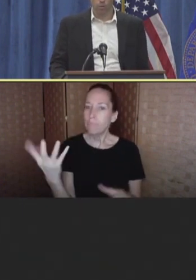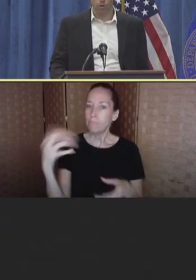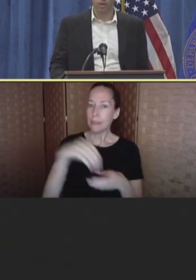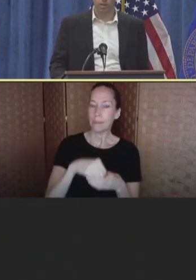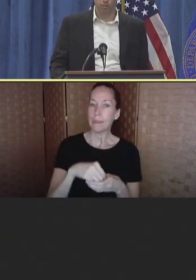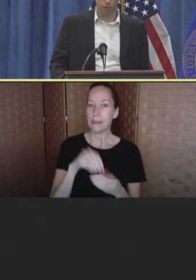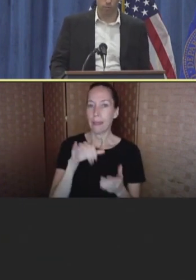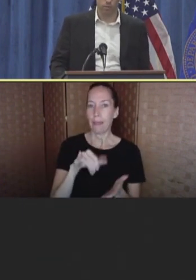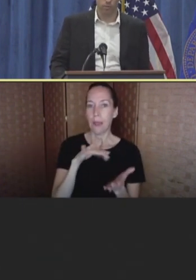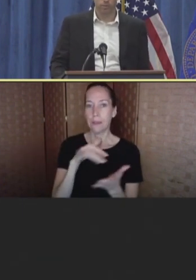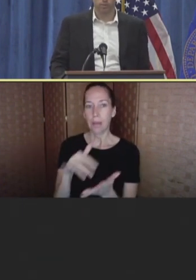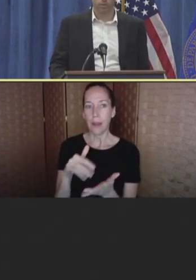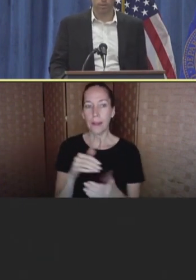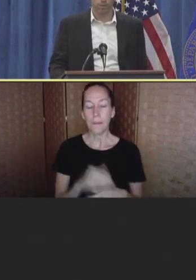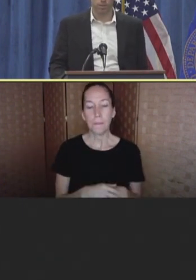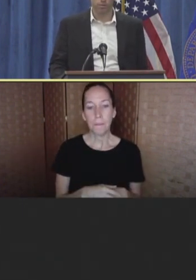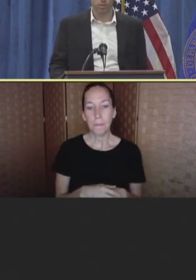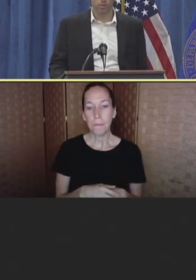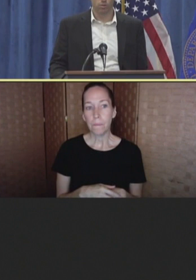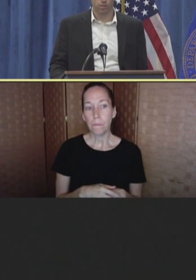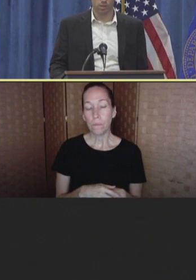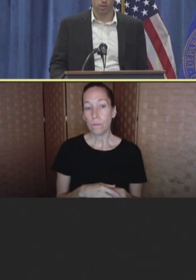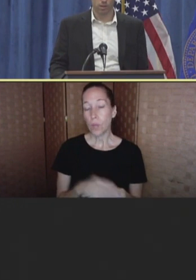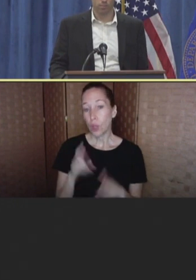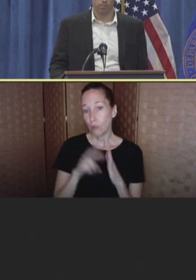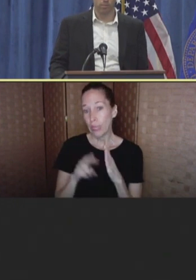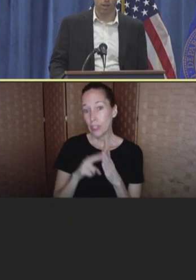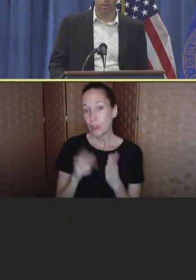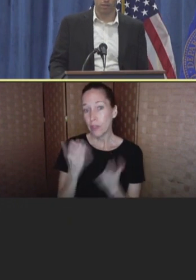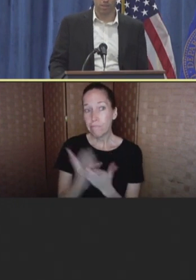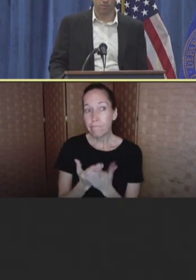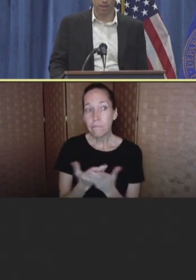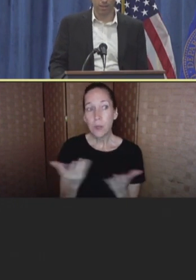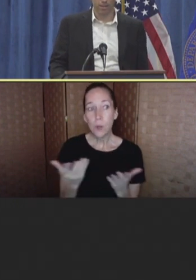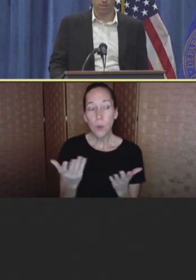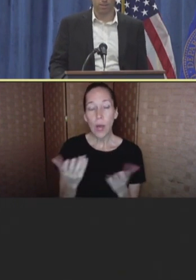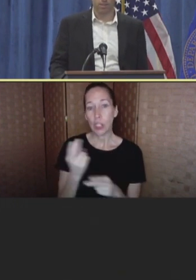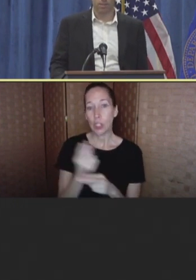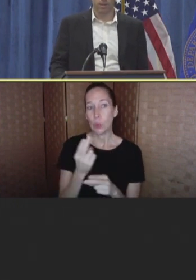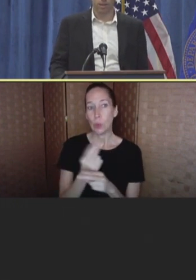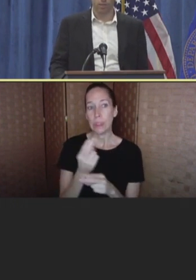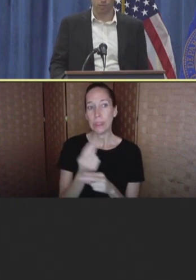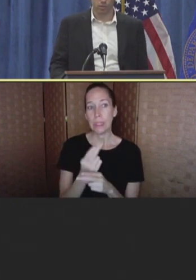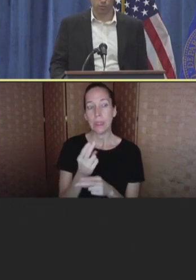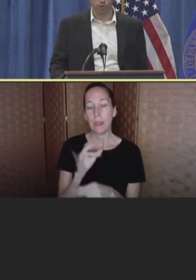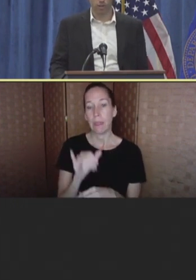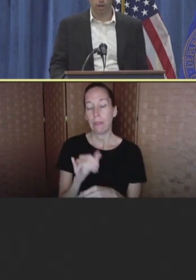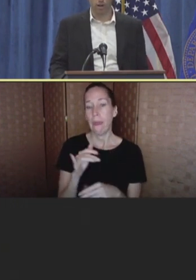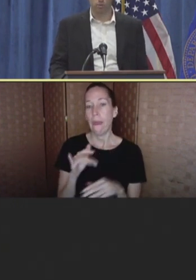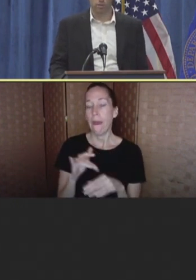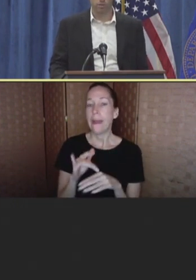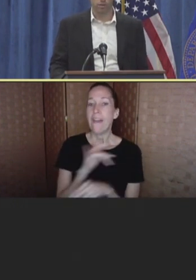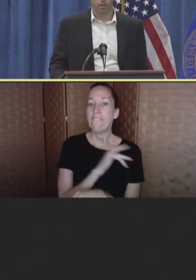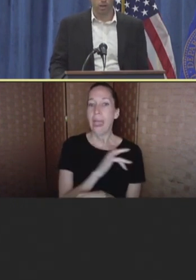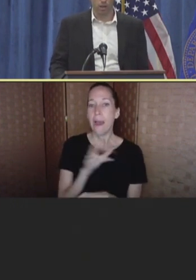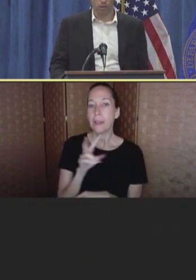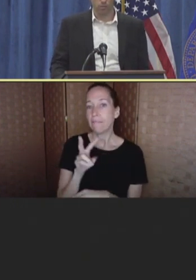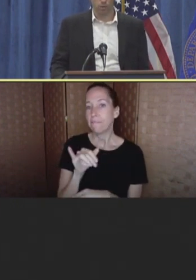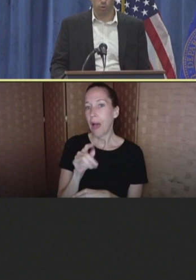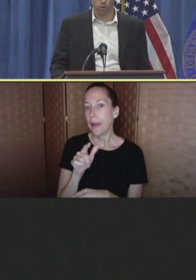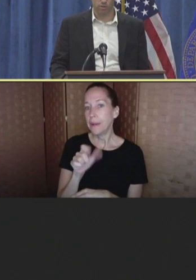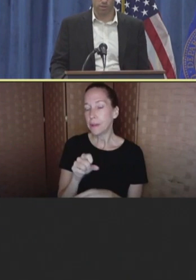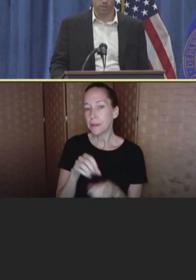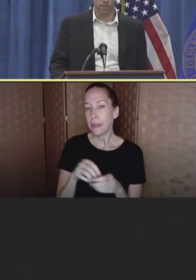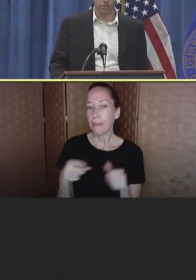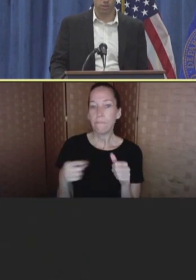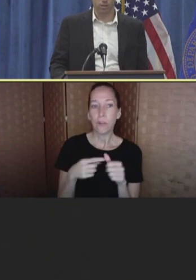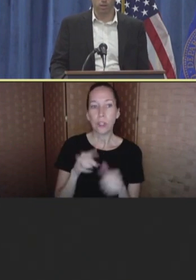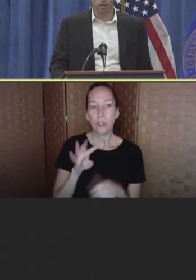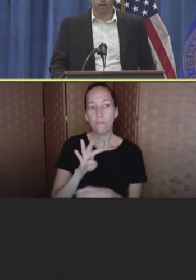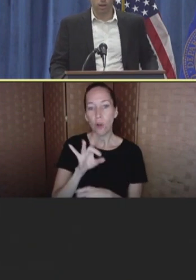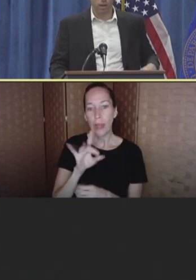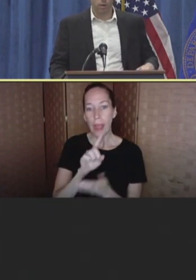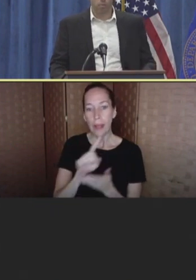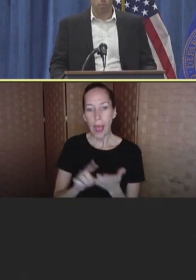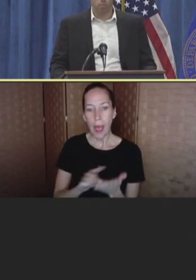What we did found is using those advanced vitals test in the first 48 hours and post-vaccination,